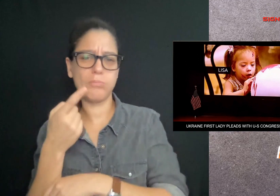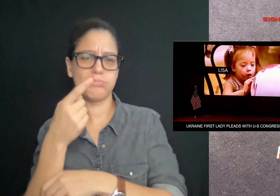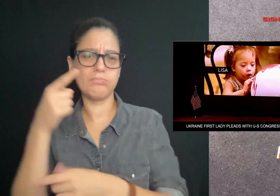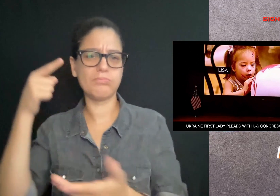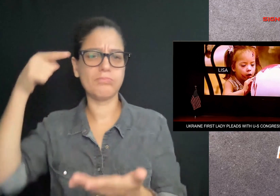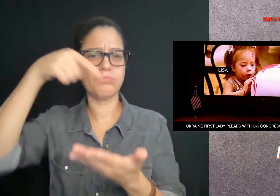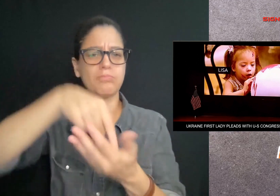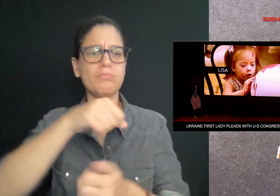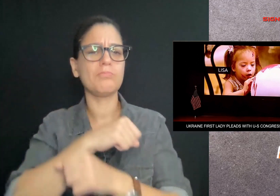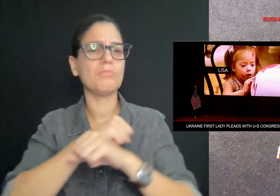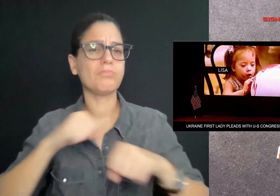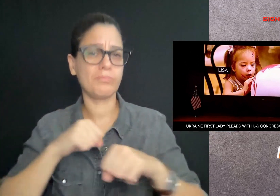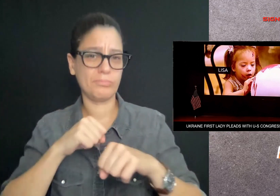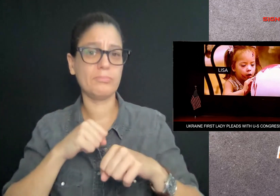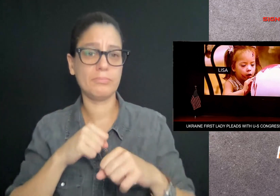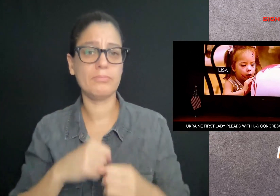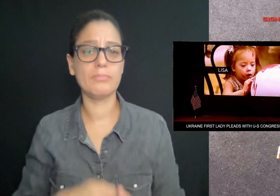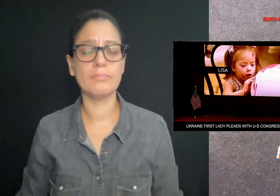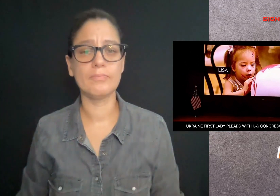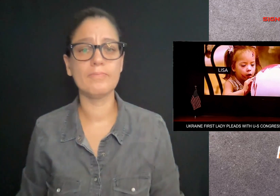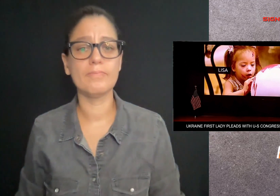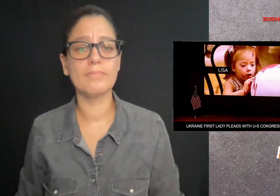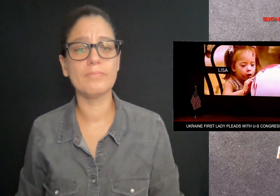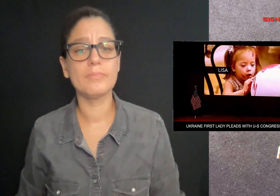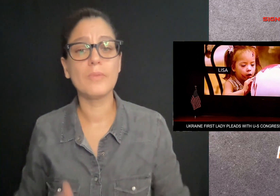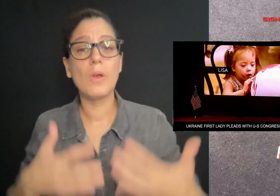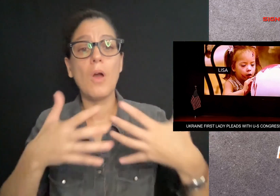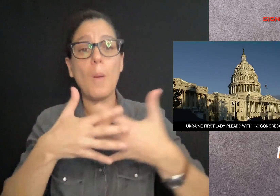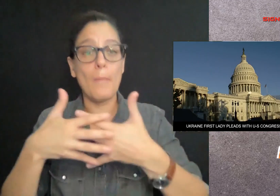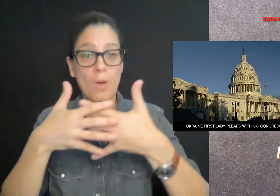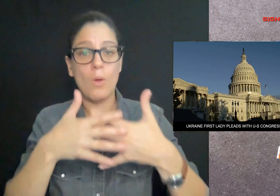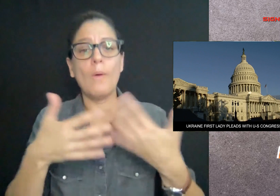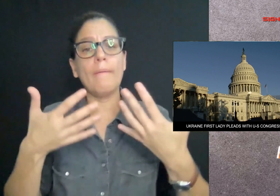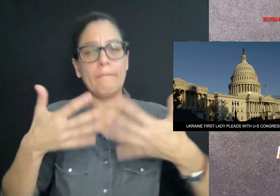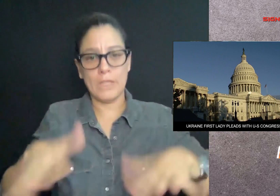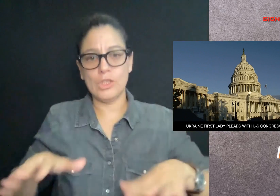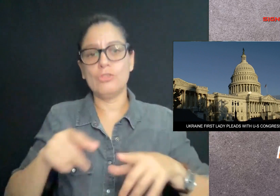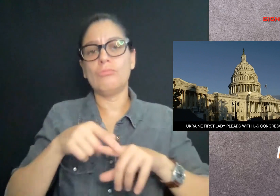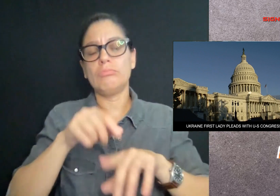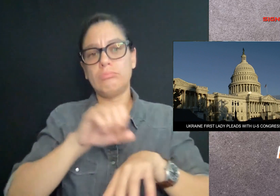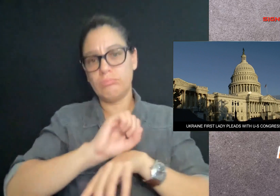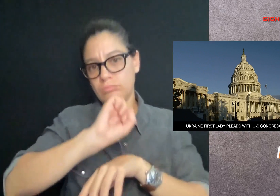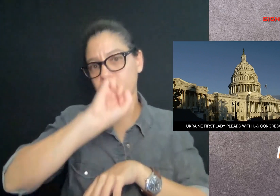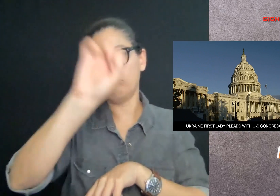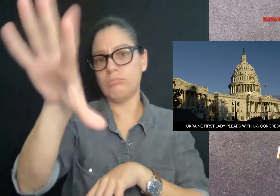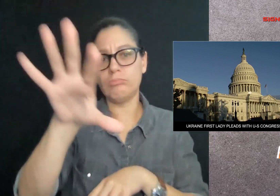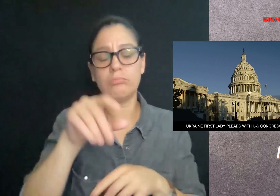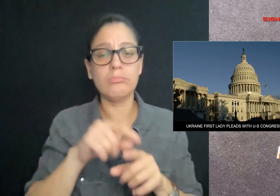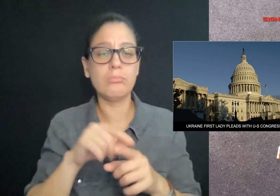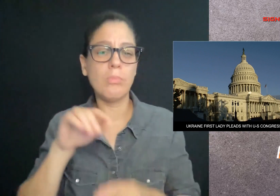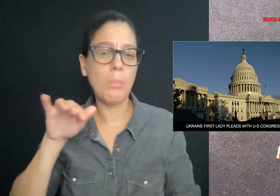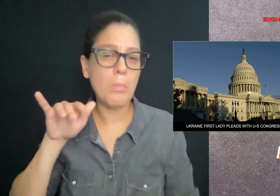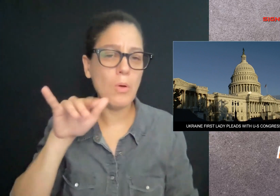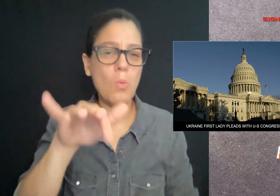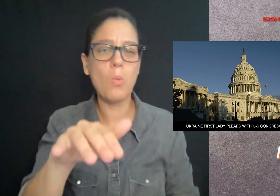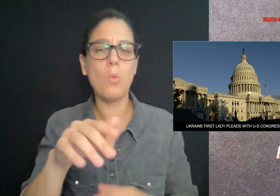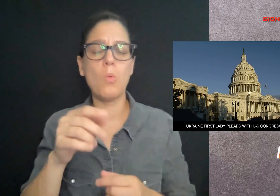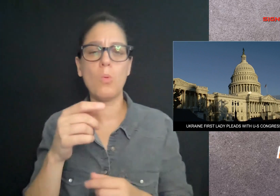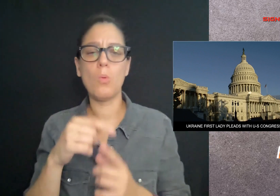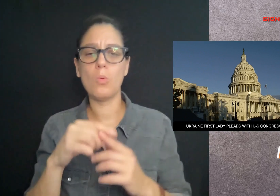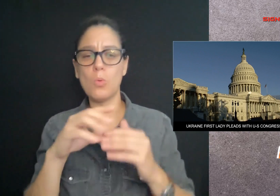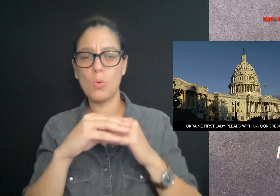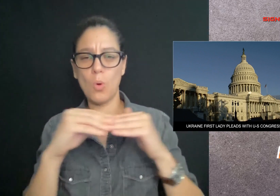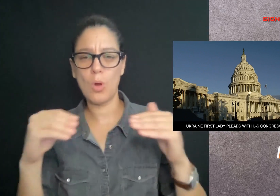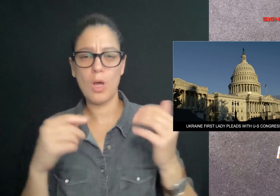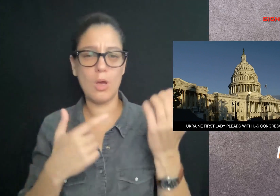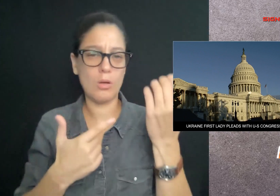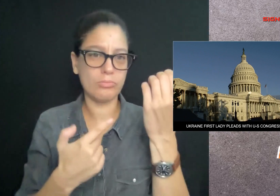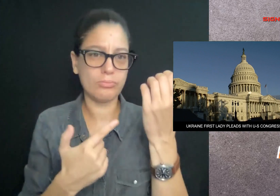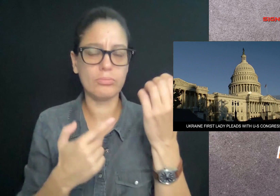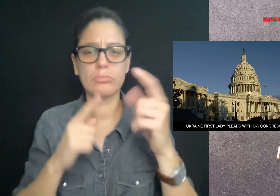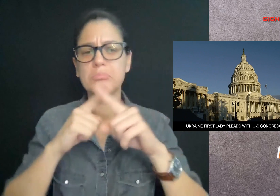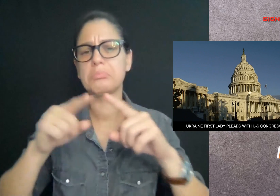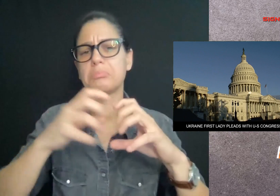attack the US has already sent millions of dollars